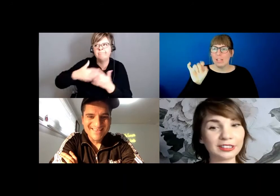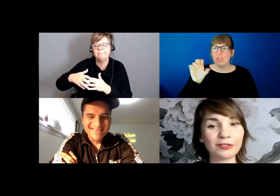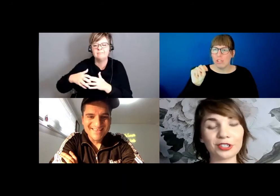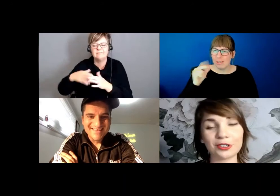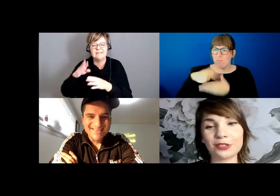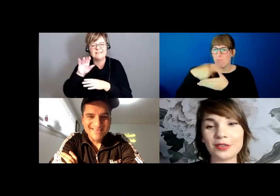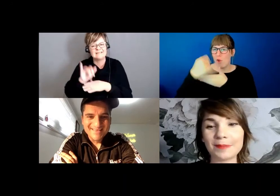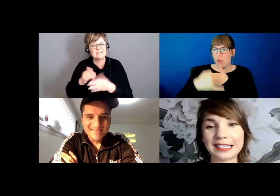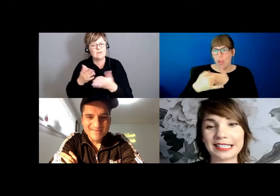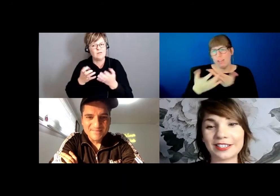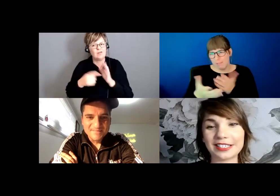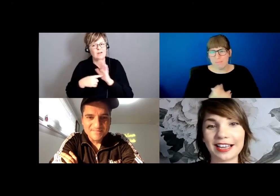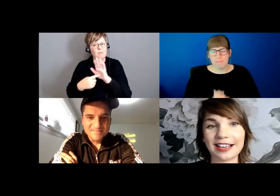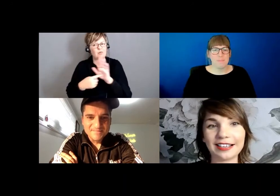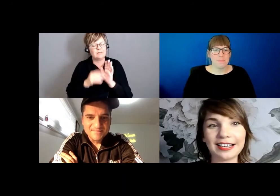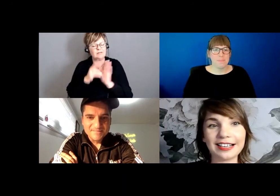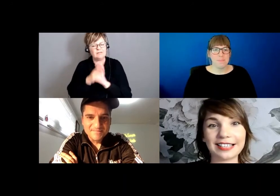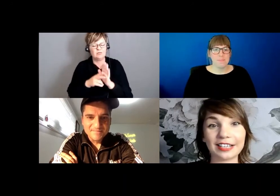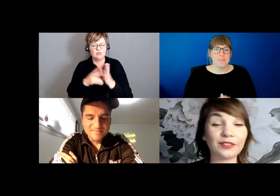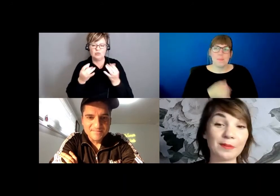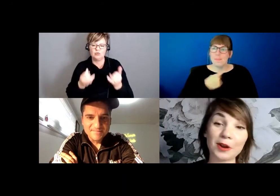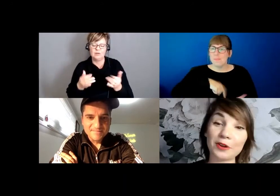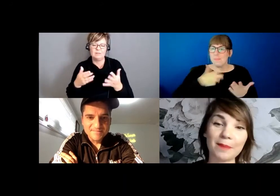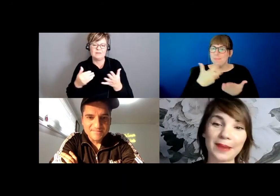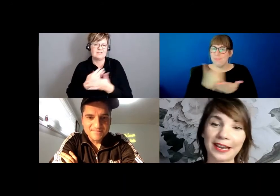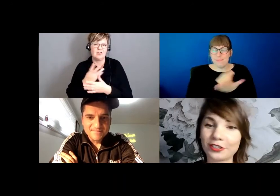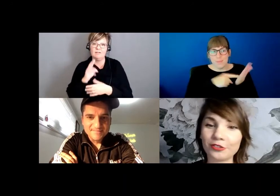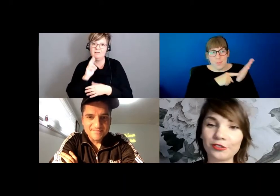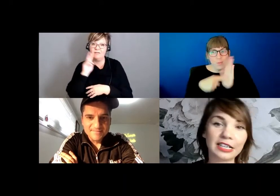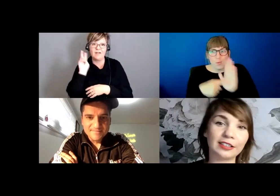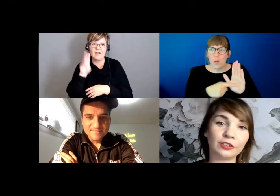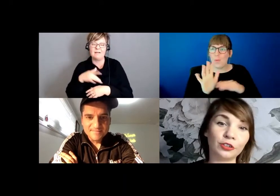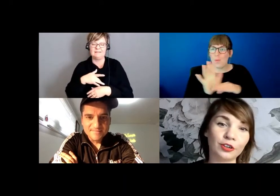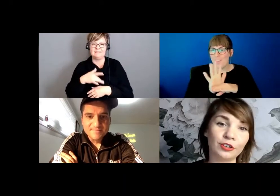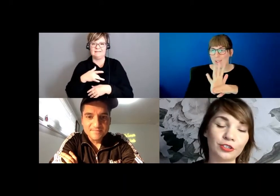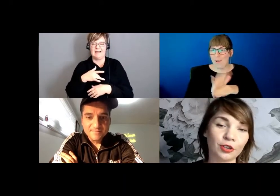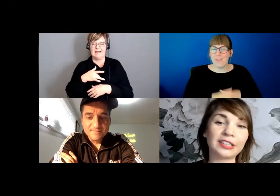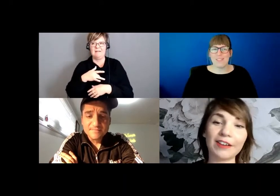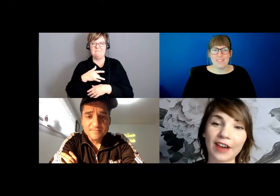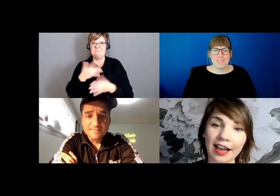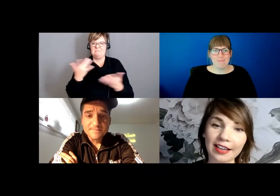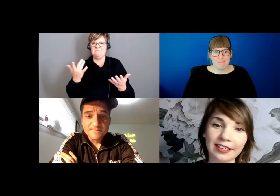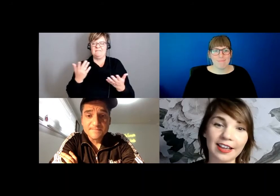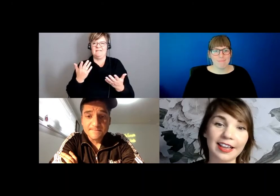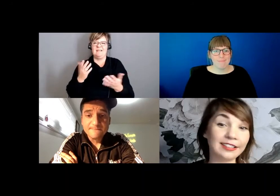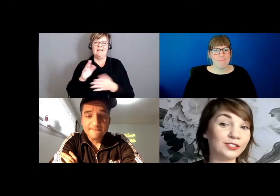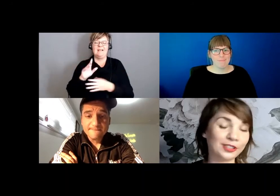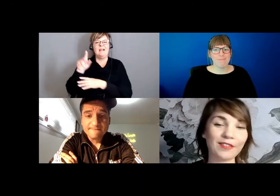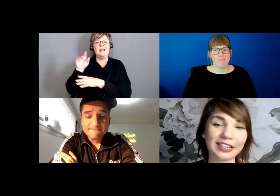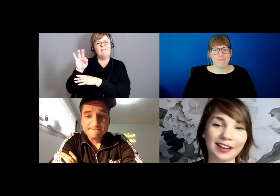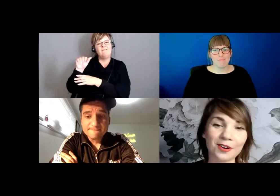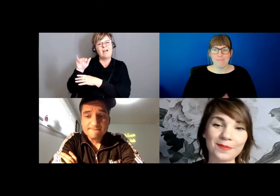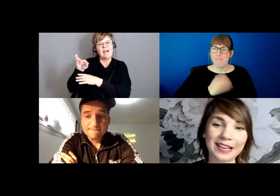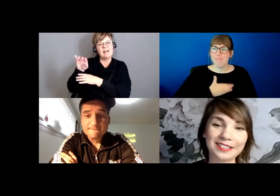THAT'S WHY WE WANTED TO SHOW THE FOOTAGE TODAY. THIS REALLY GIVES YOU AN OVERVIEW OF HER WORK,